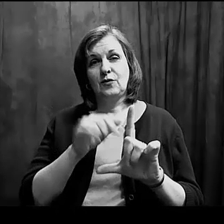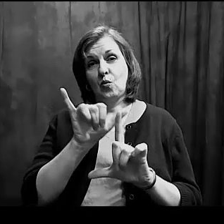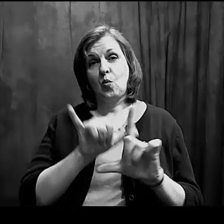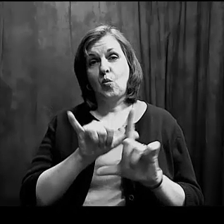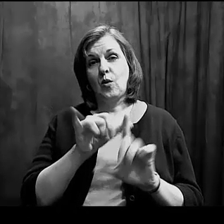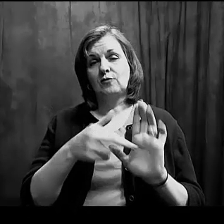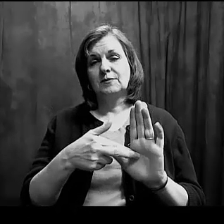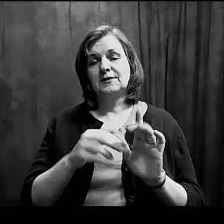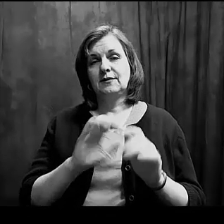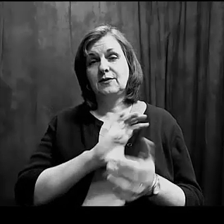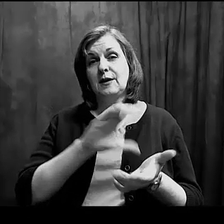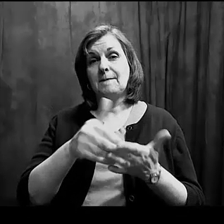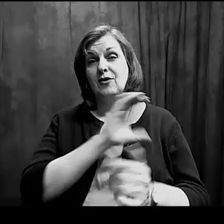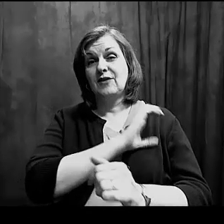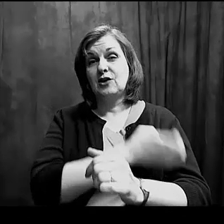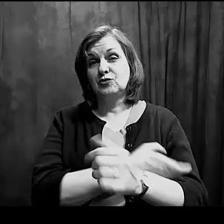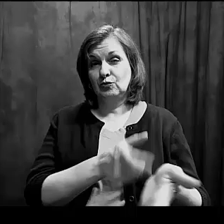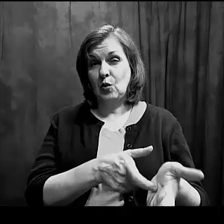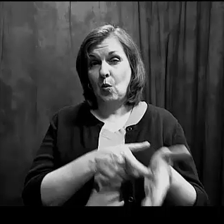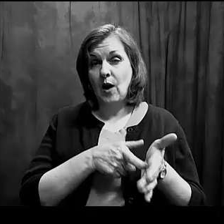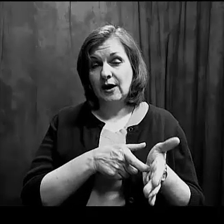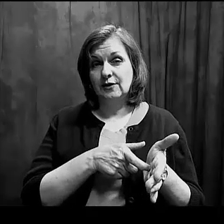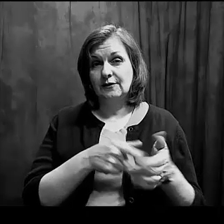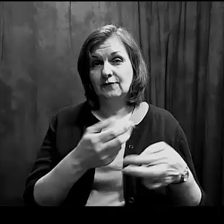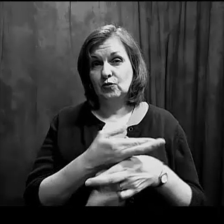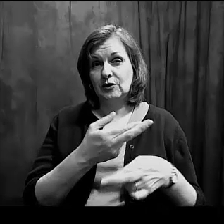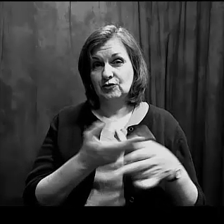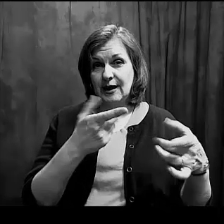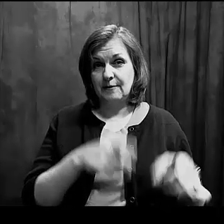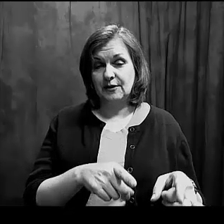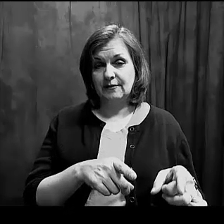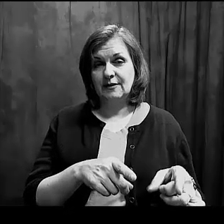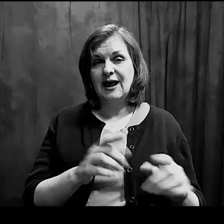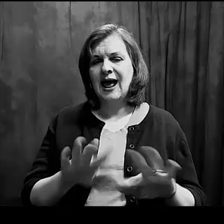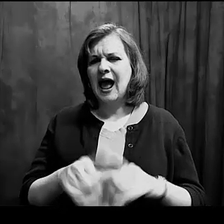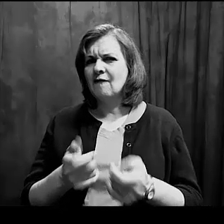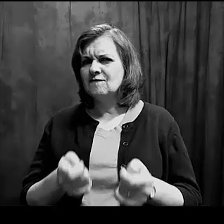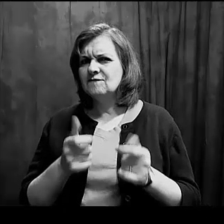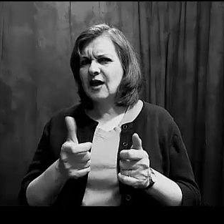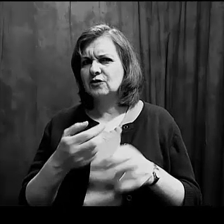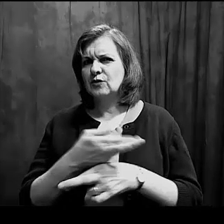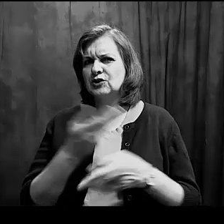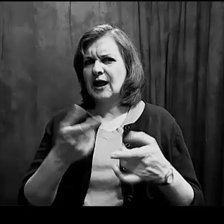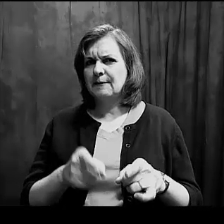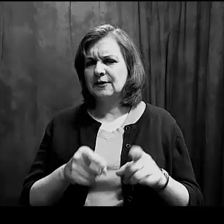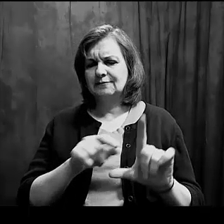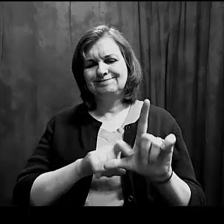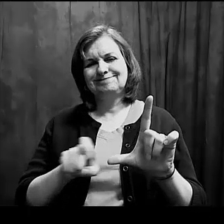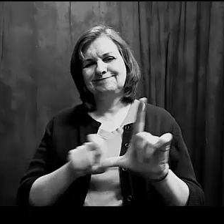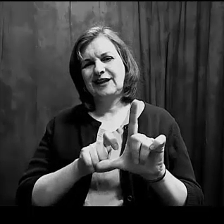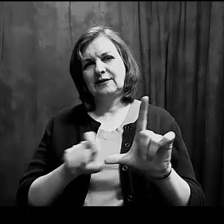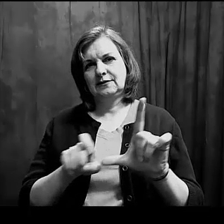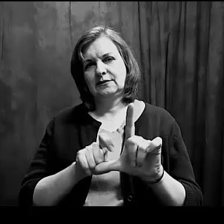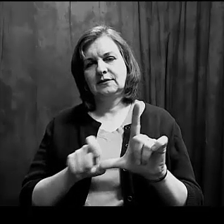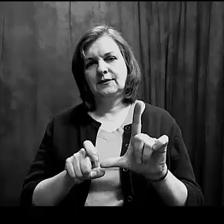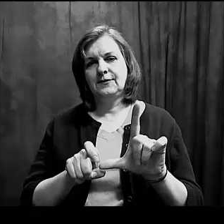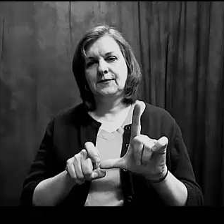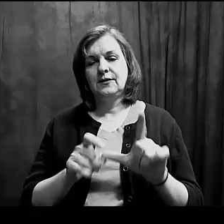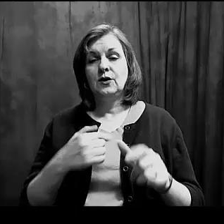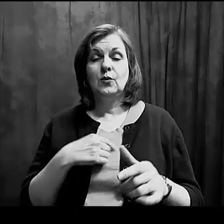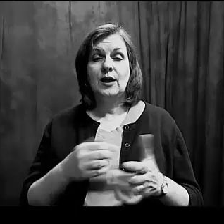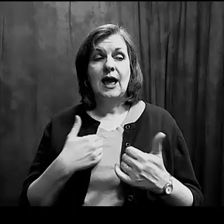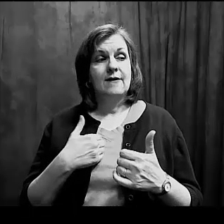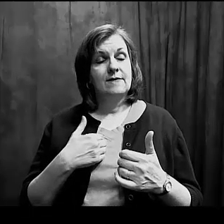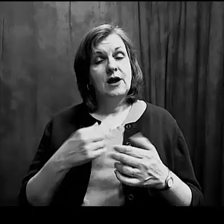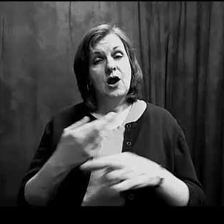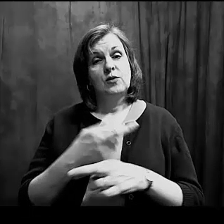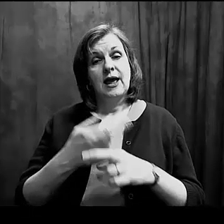and how fast that reaction is going is on the "X" [axis] so we start out with react into some sort and